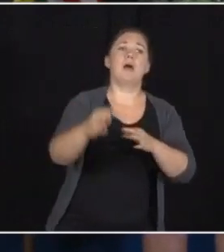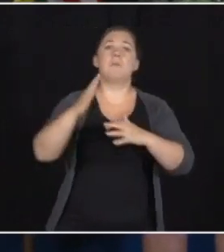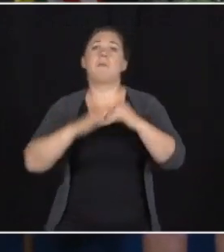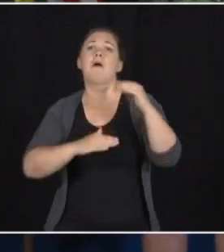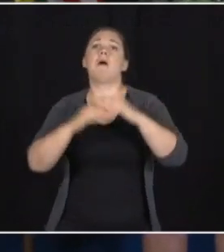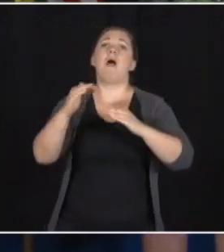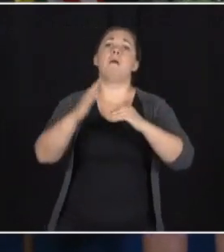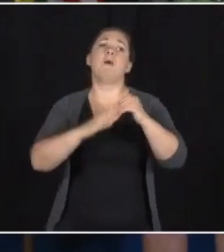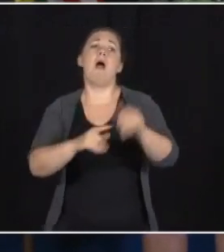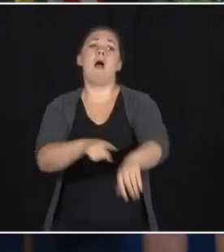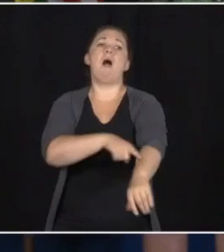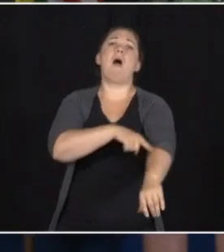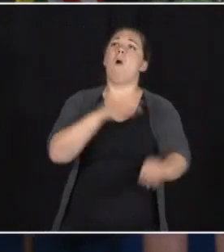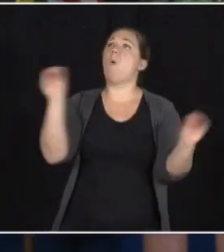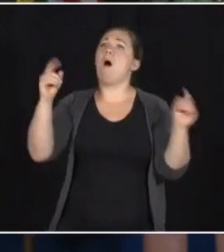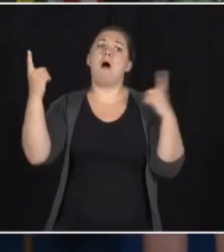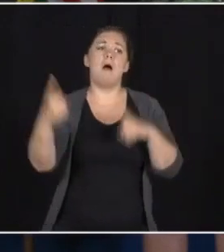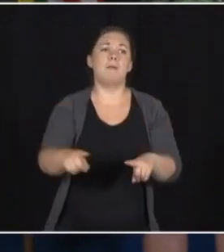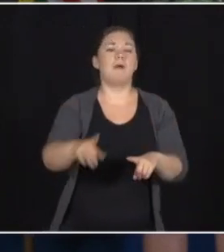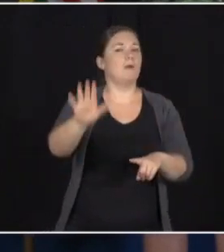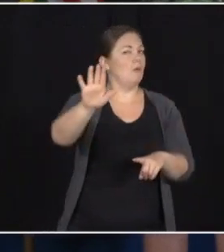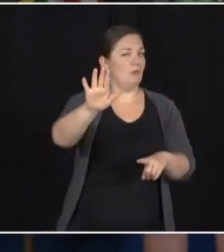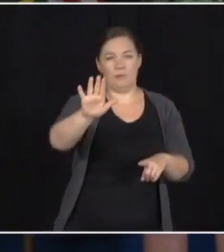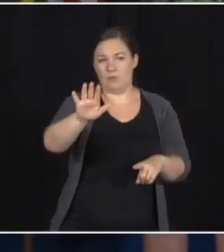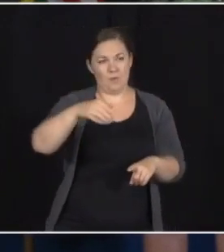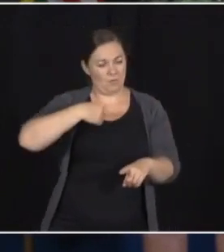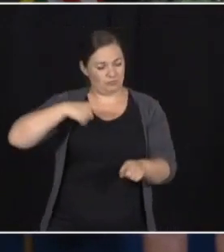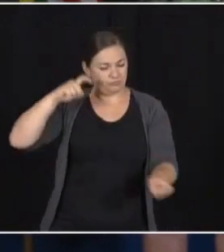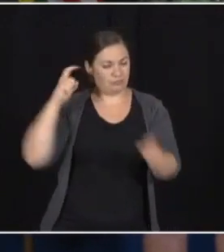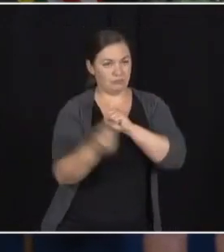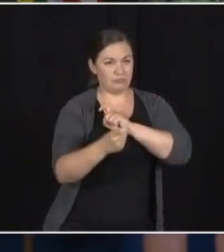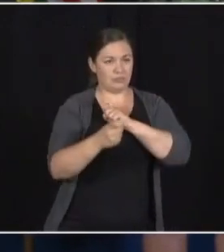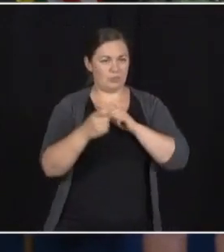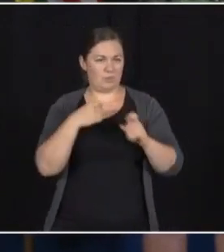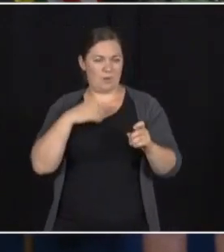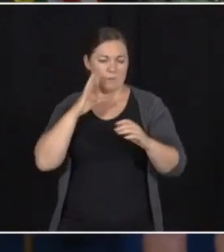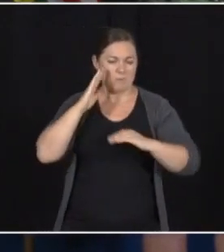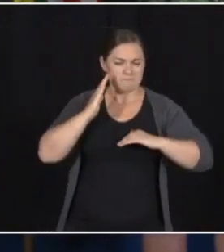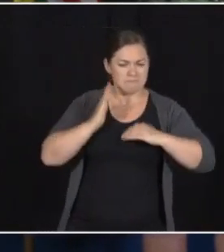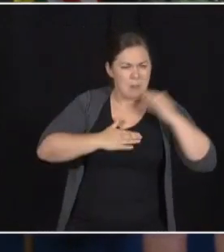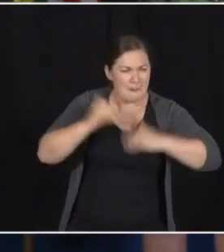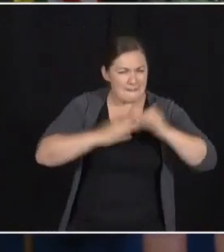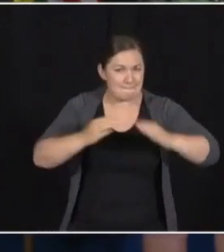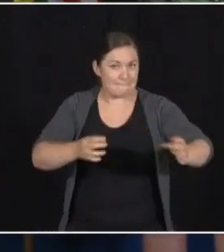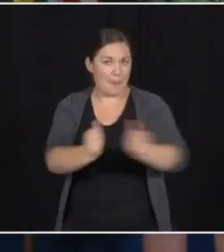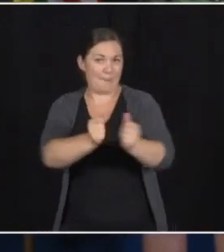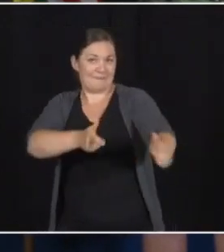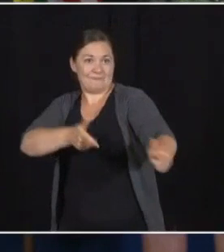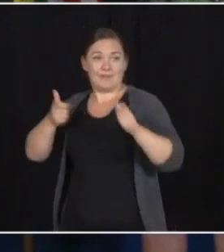Residents have raised concerns as to why nothing gets built and why it takes so long. You're making changes to finally address this.